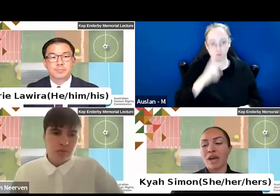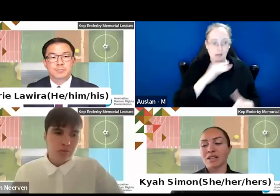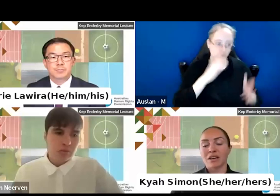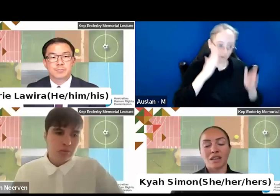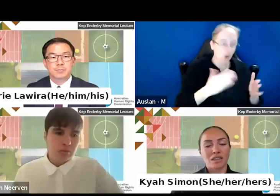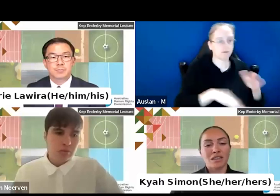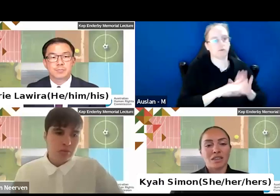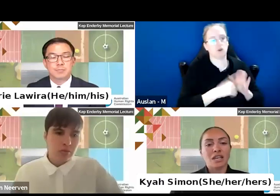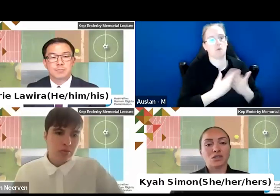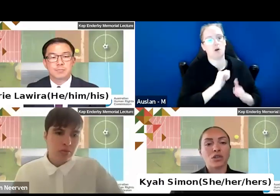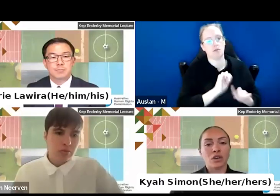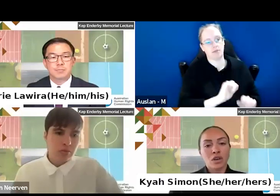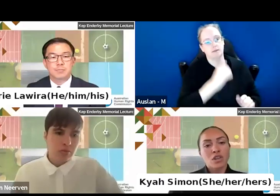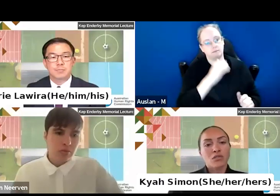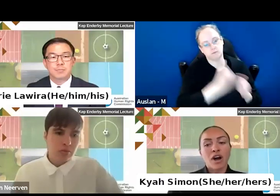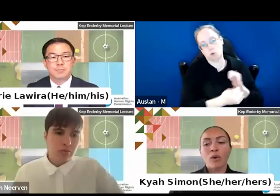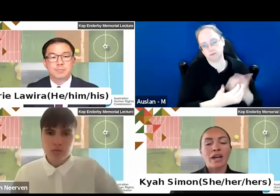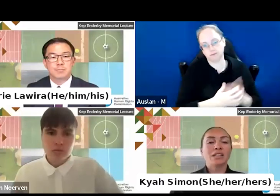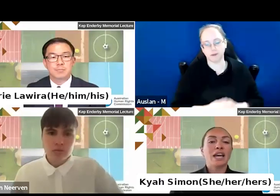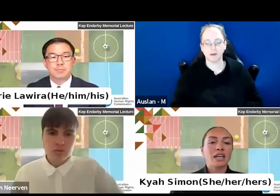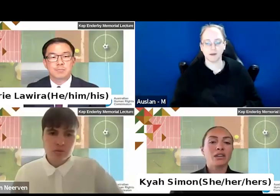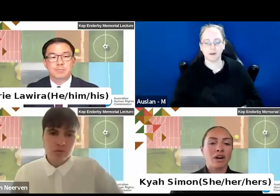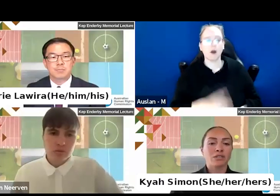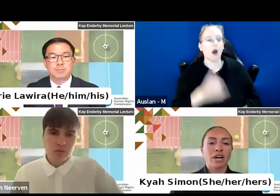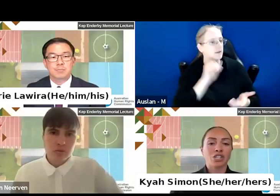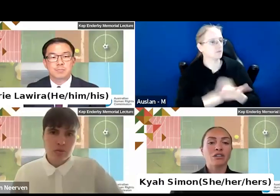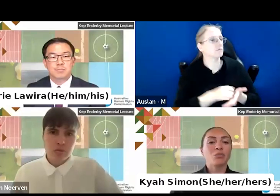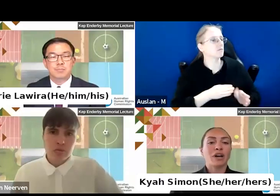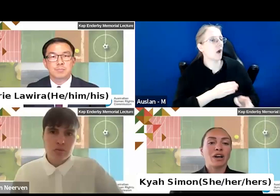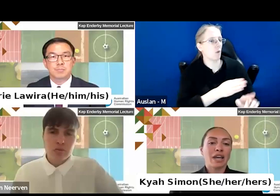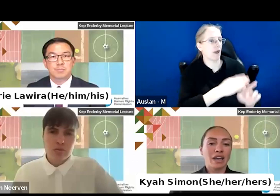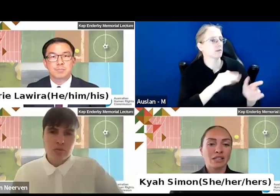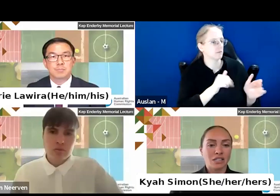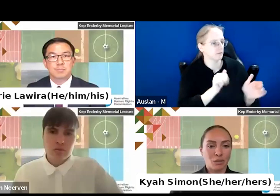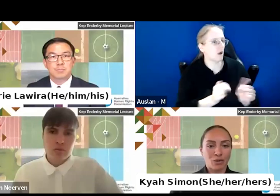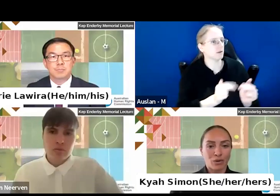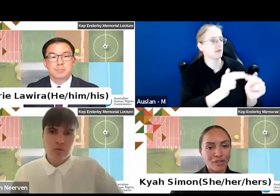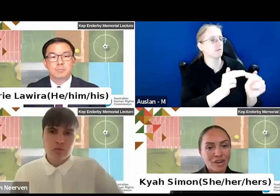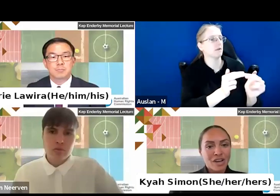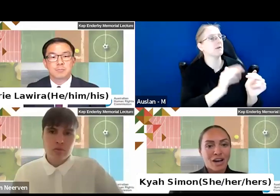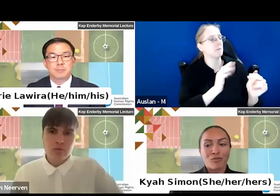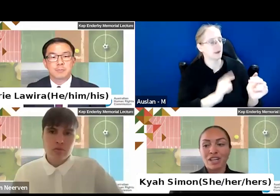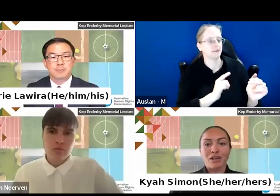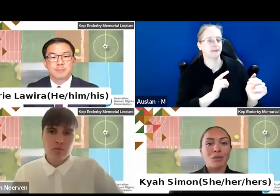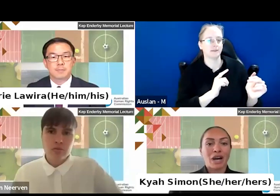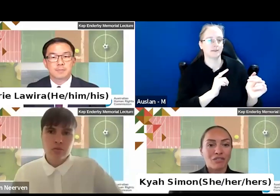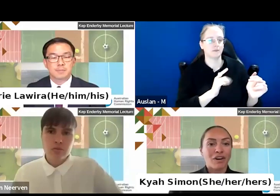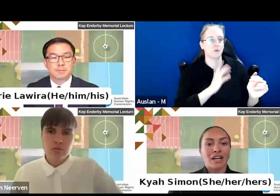and I think it's on the right way and it's heading in the right direction. But again, it's just a matter of really magnifying